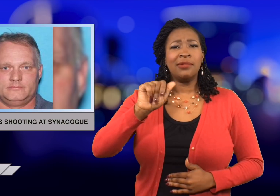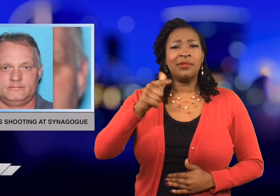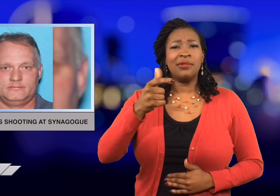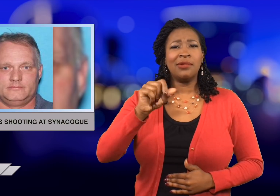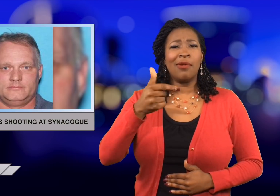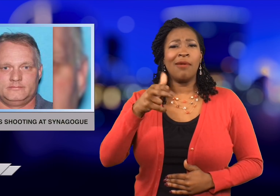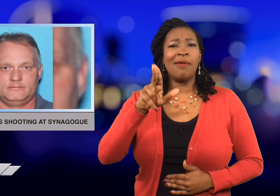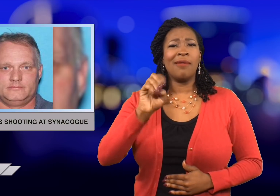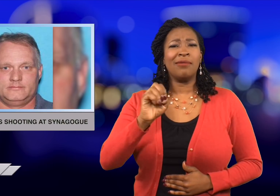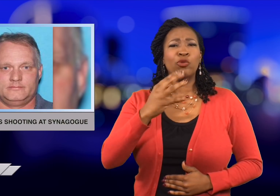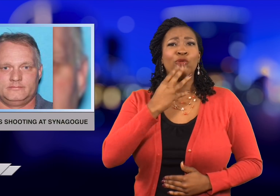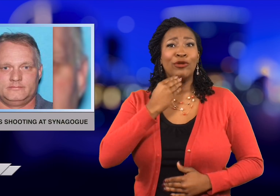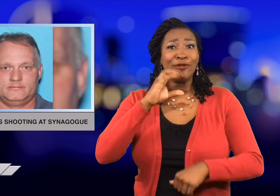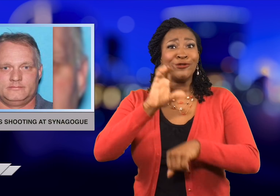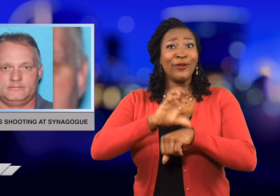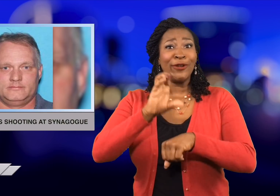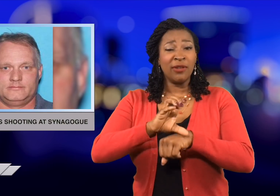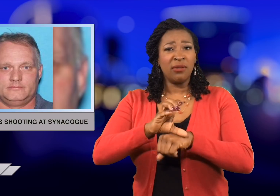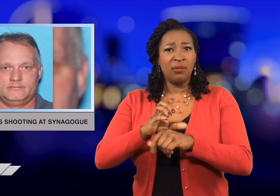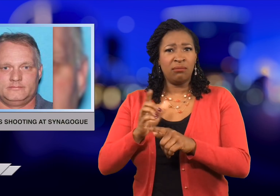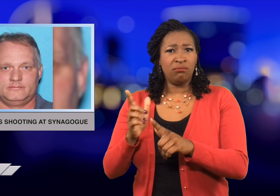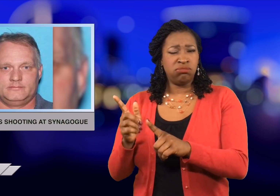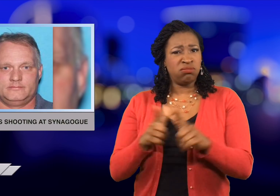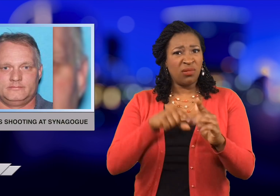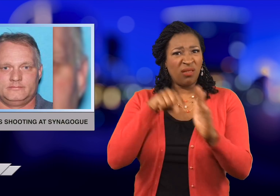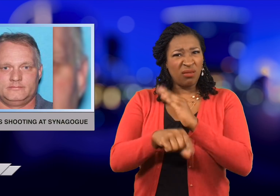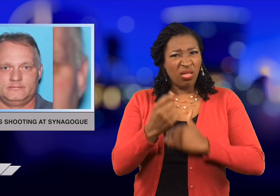fire yesterday morning.